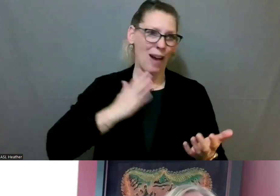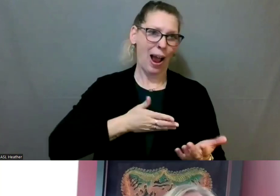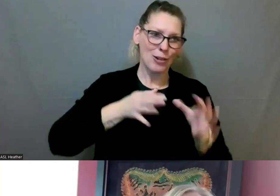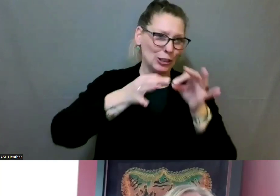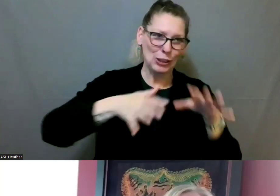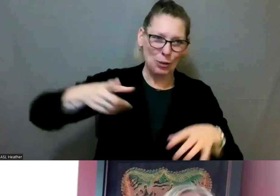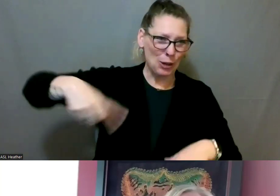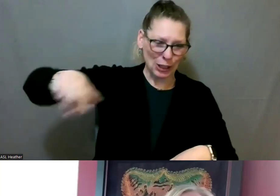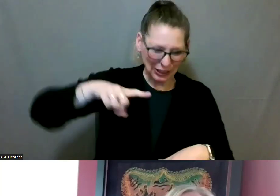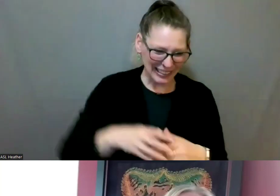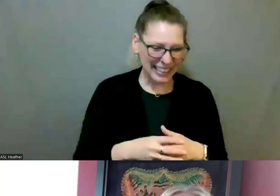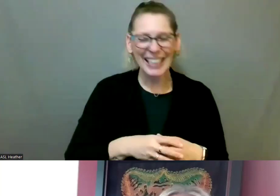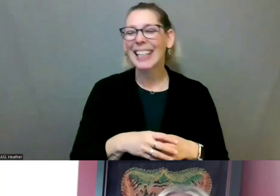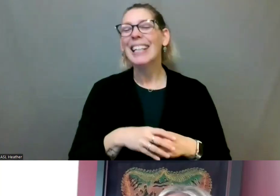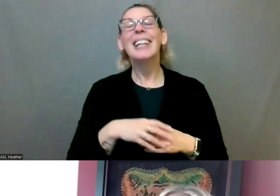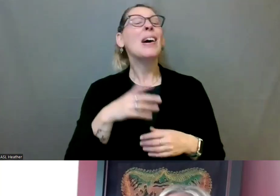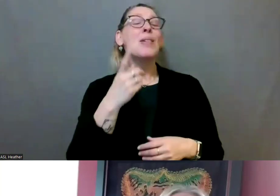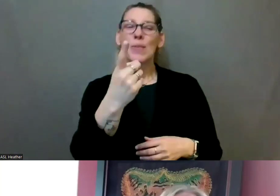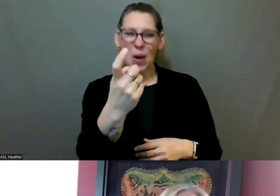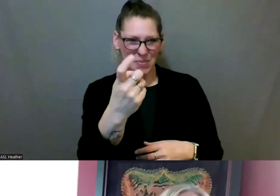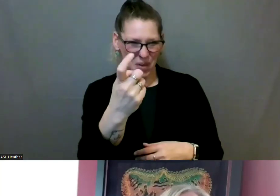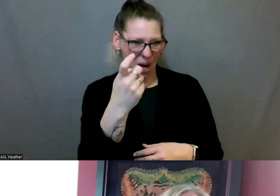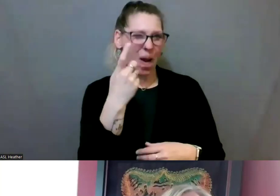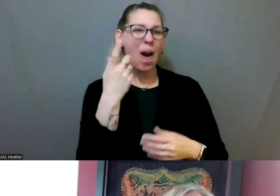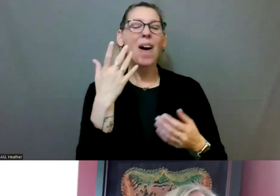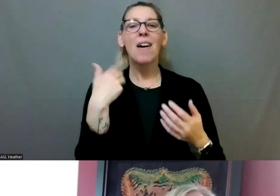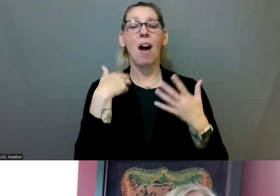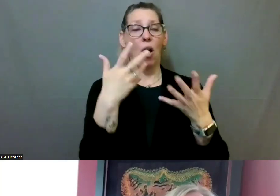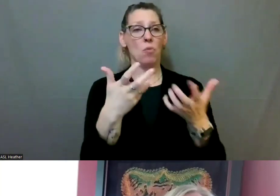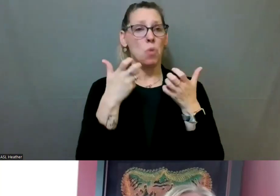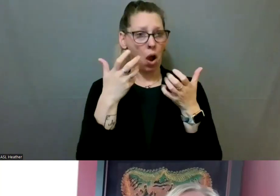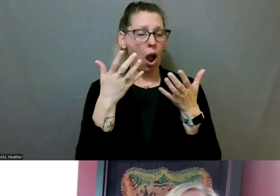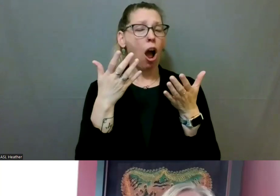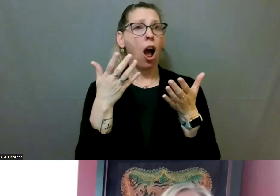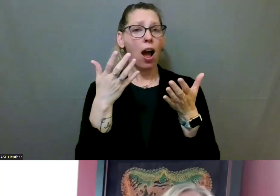a little bit. The one more thing to keep in mind is I like to carry around a definition of